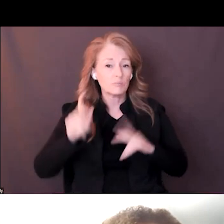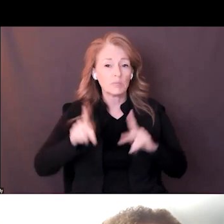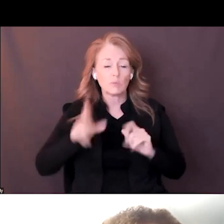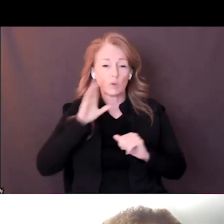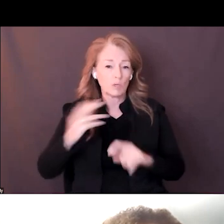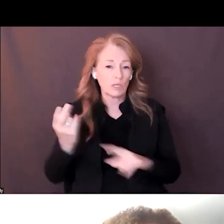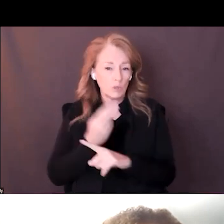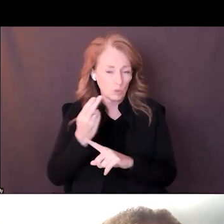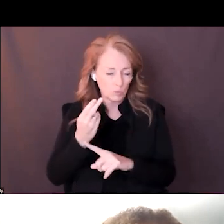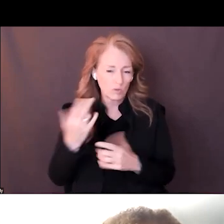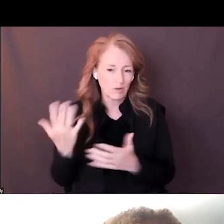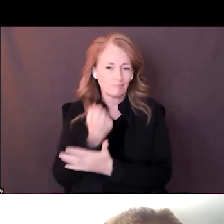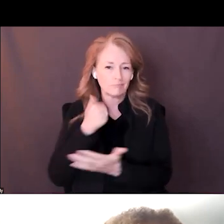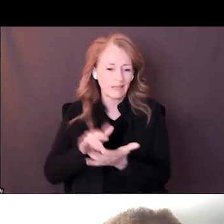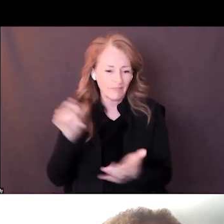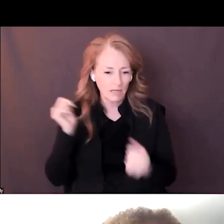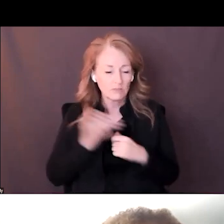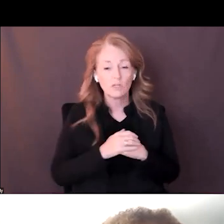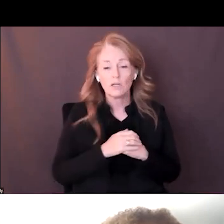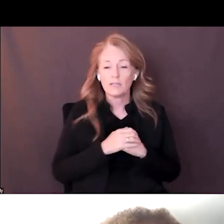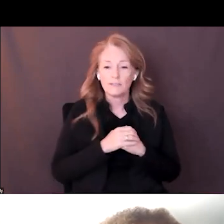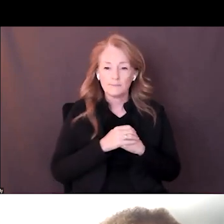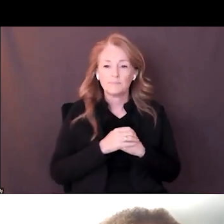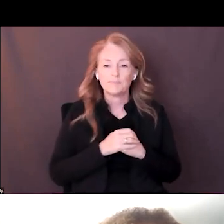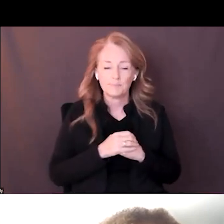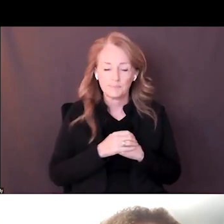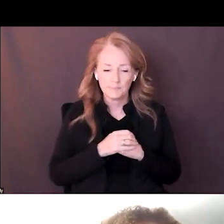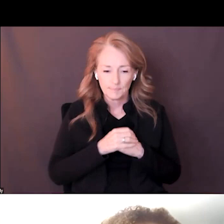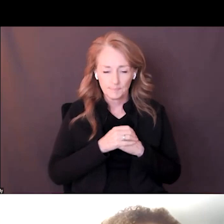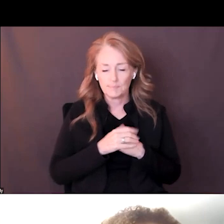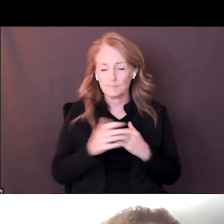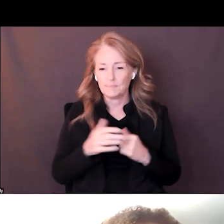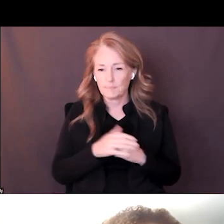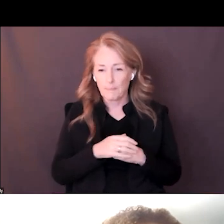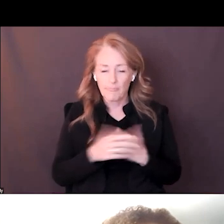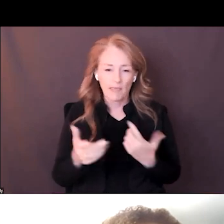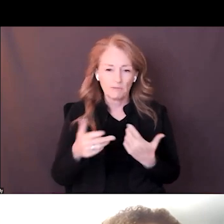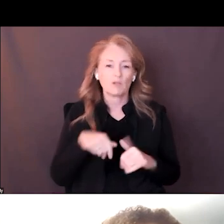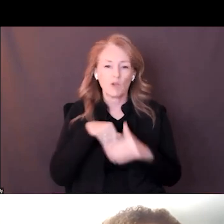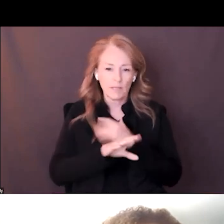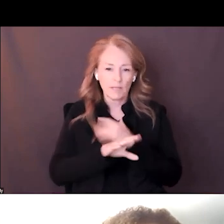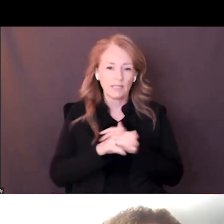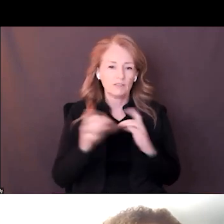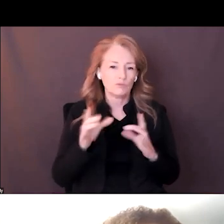ESPECIALLY THE CRISIS CENTERS. RATHER THAN GOING TO ED OR GOING TO JAIL.